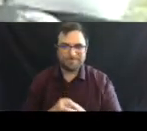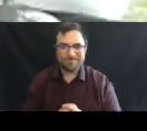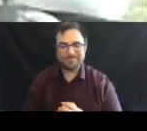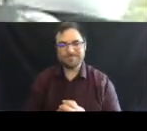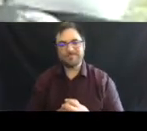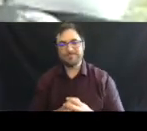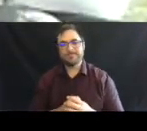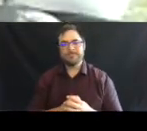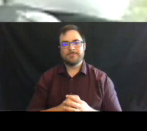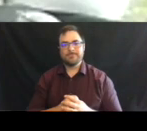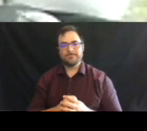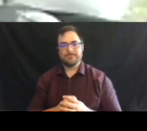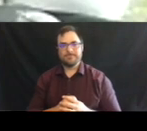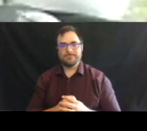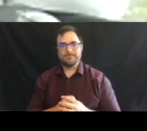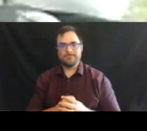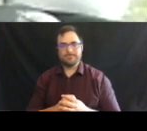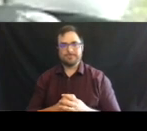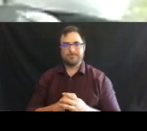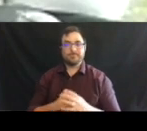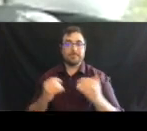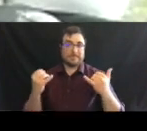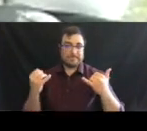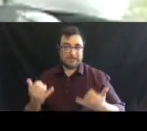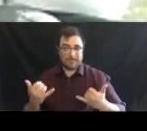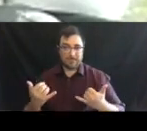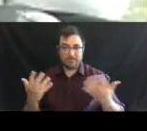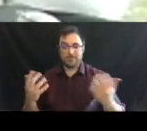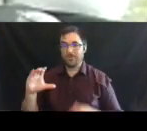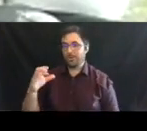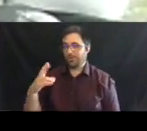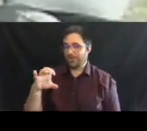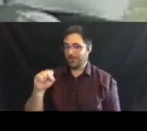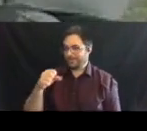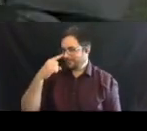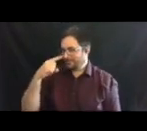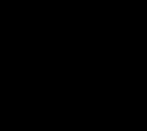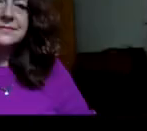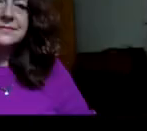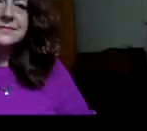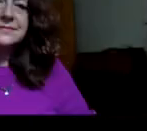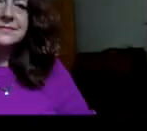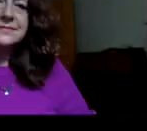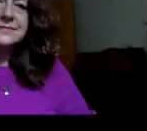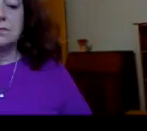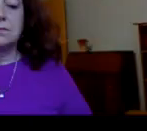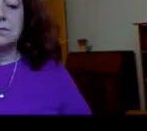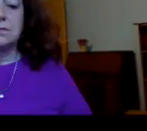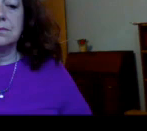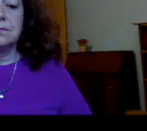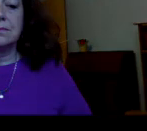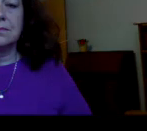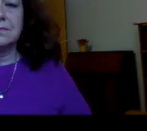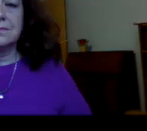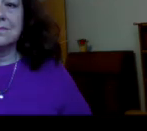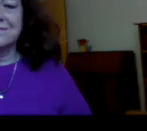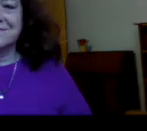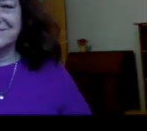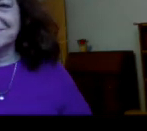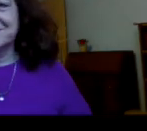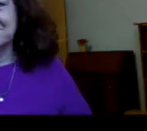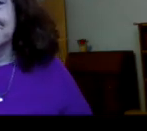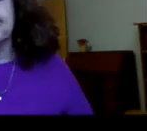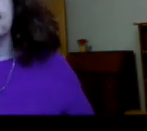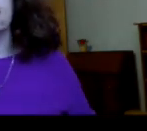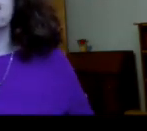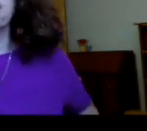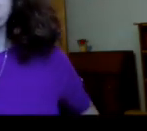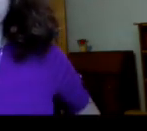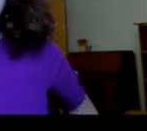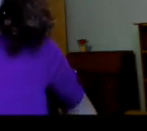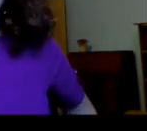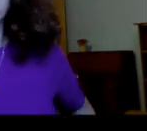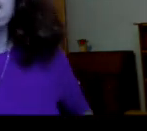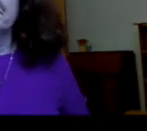So I am going to ask Chris to come on and add any additional things that you would like to add to that.